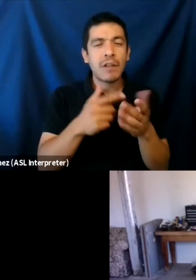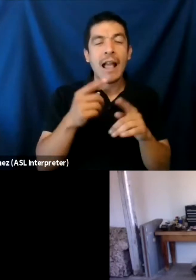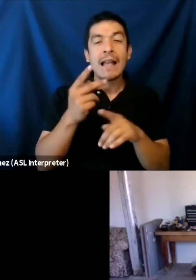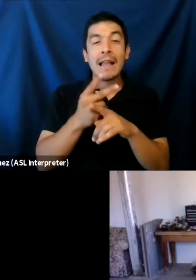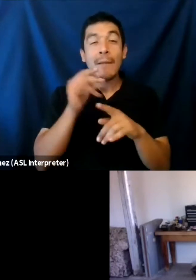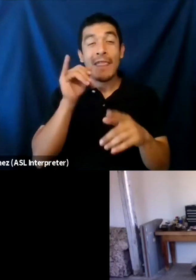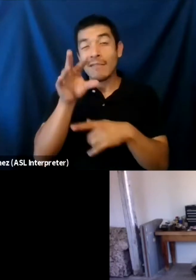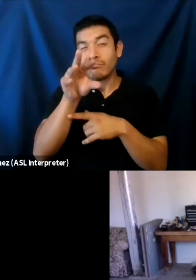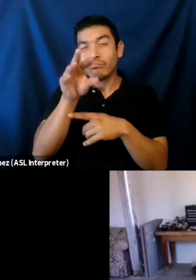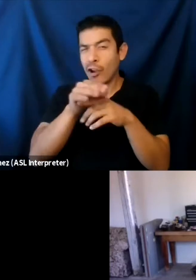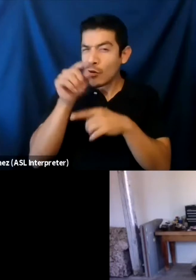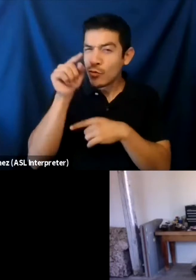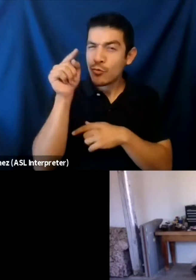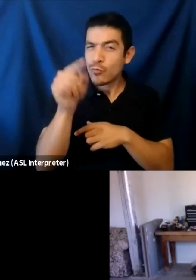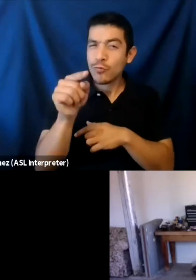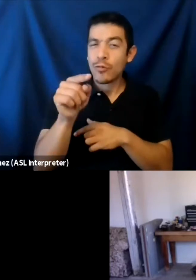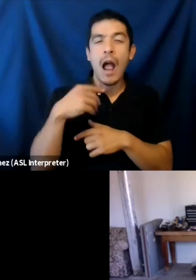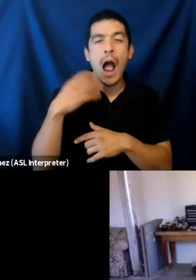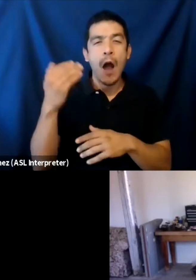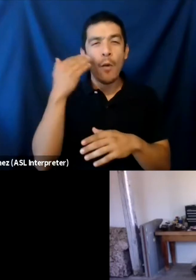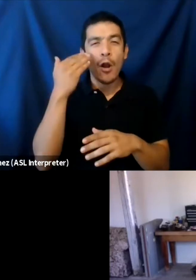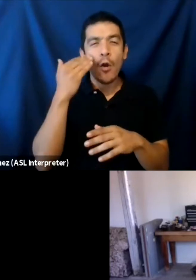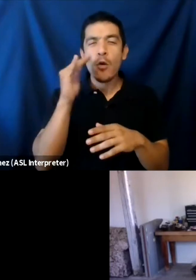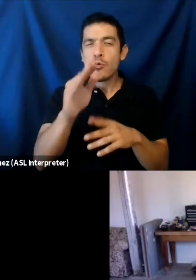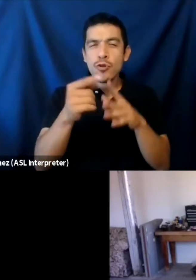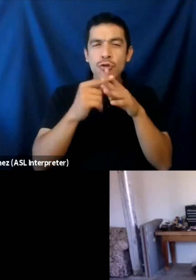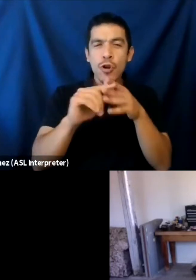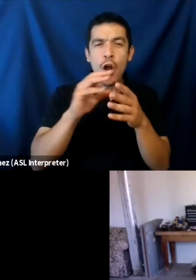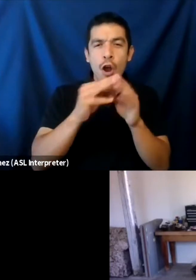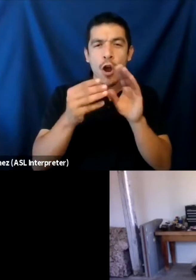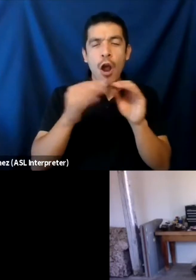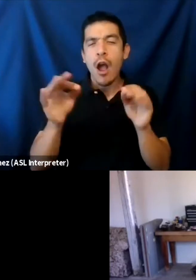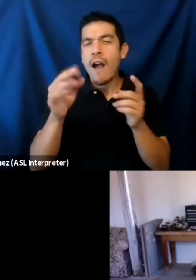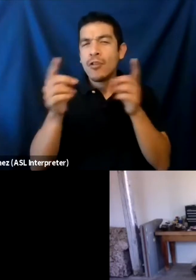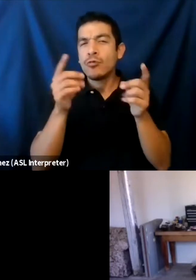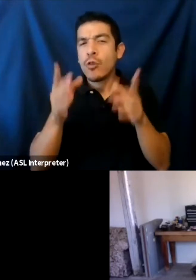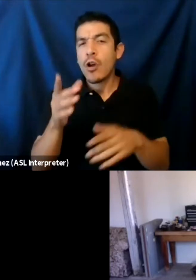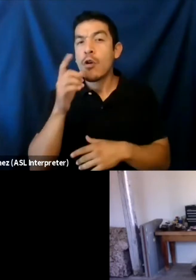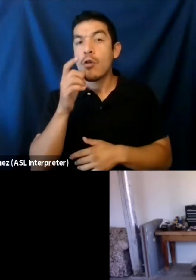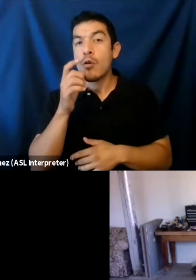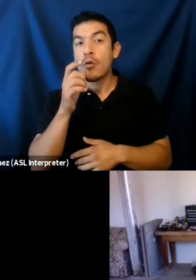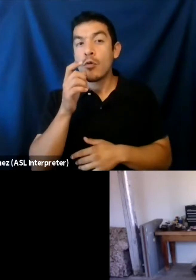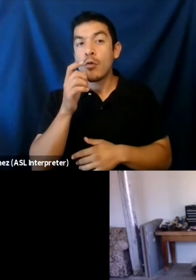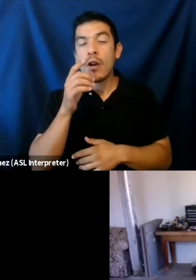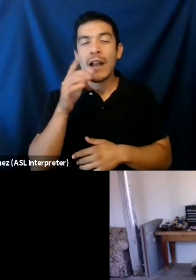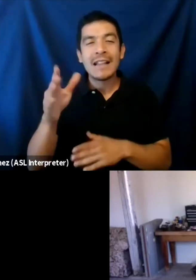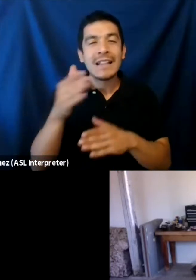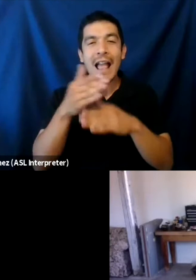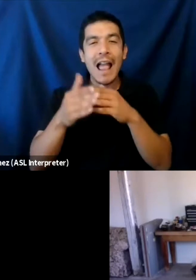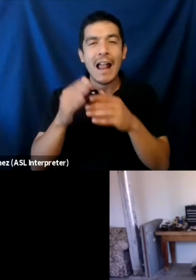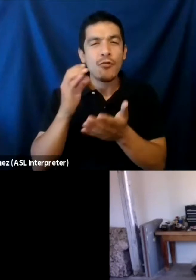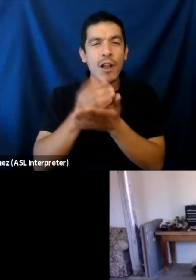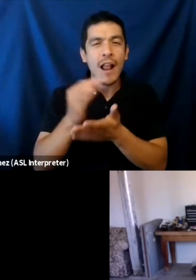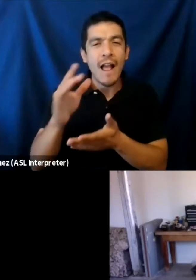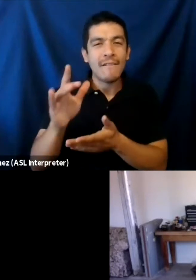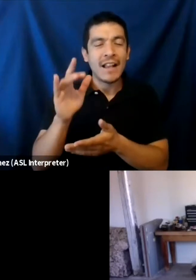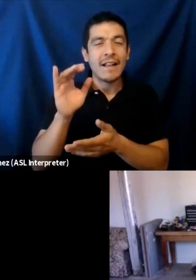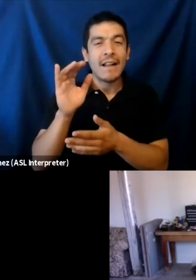I wanna know the origin story of a director whose end credits of his film include a bibliography.